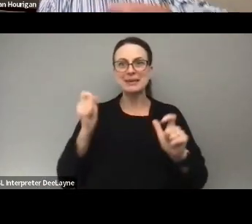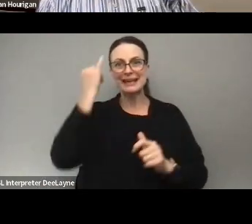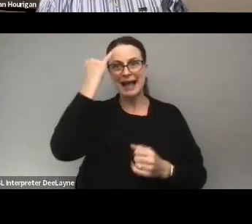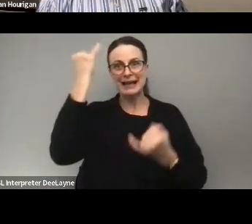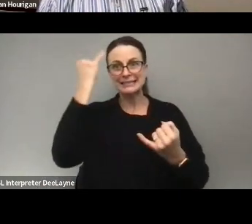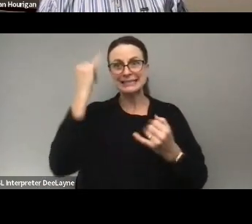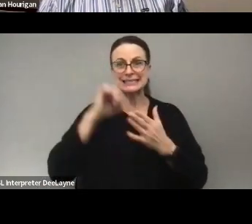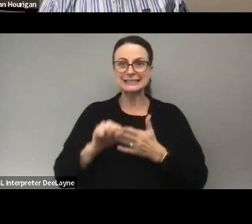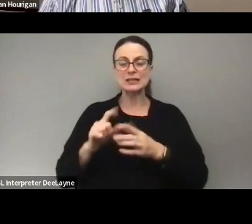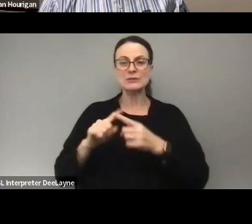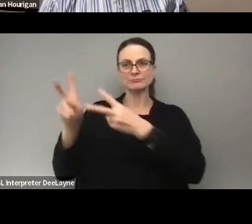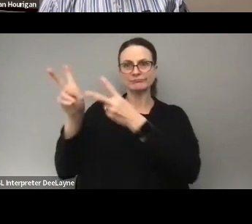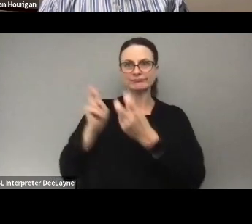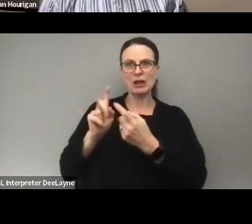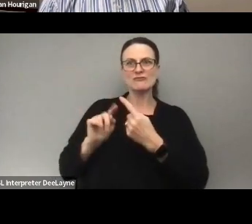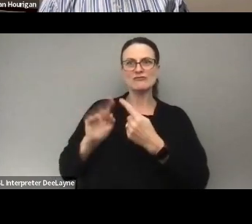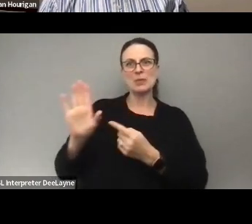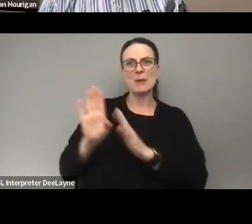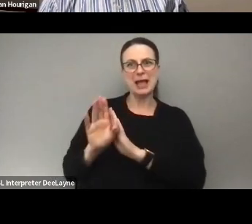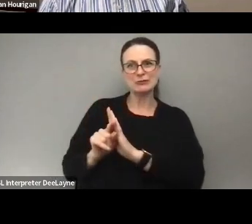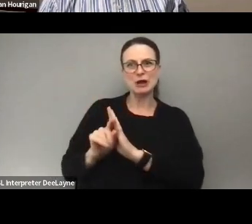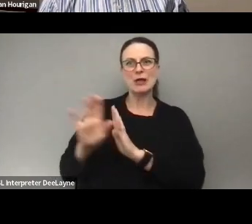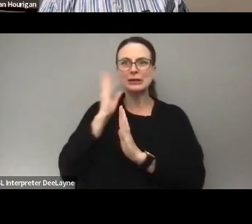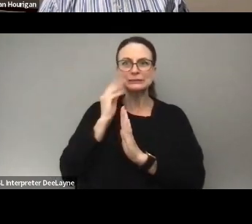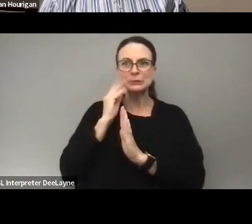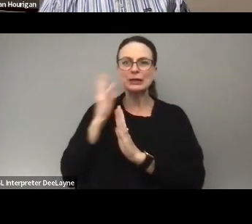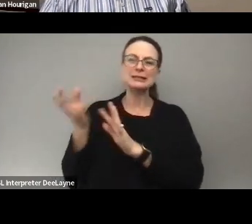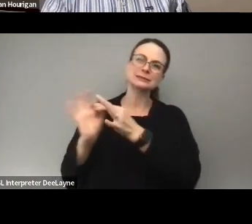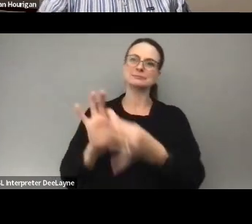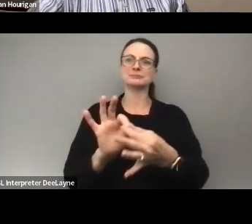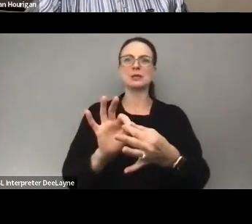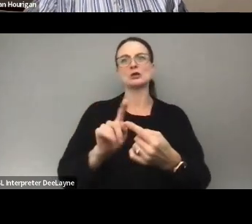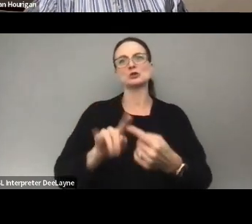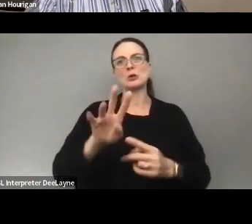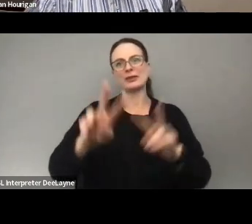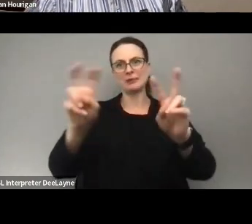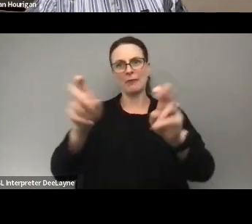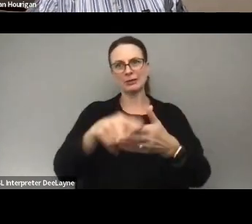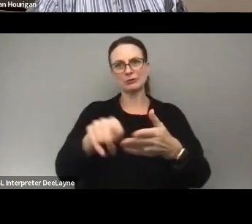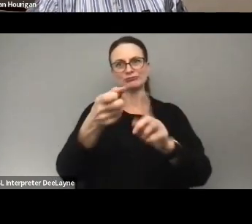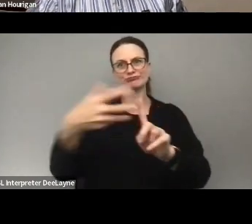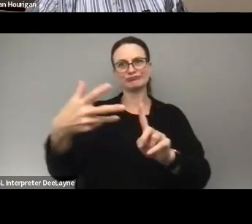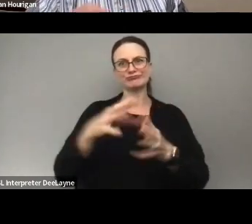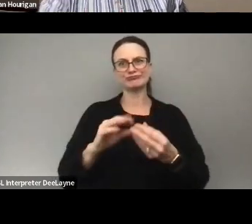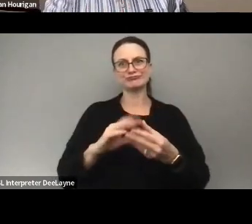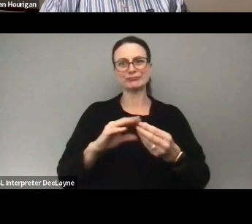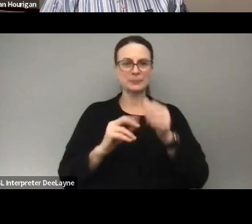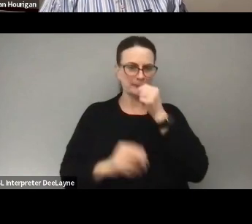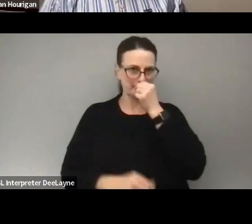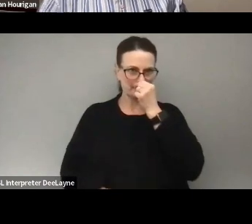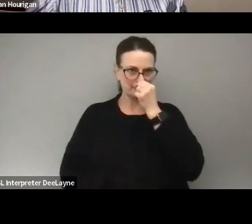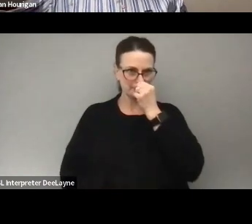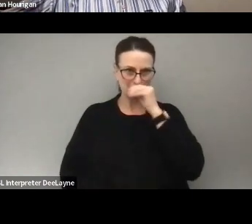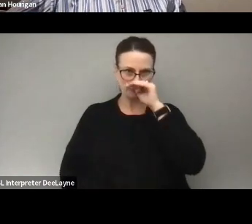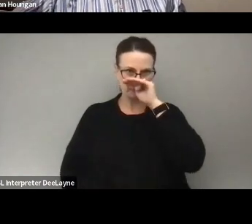from their background and their experiences. So, how about the arts and representation?